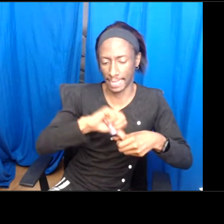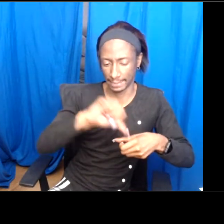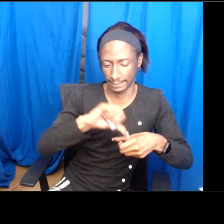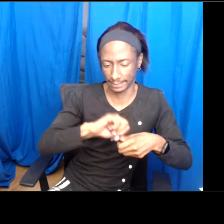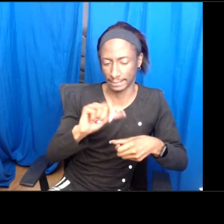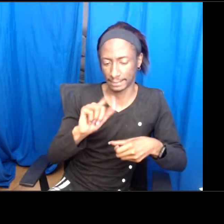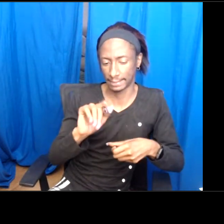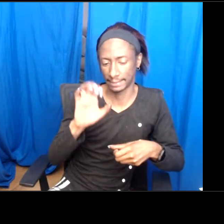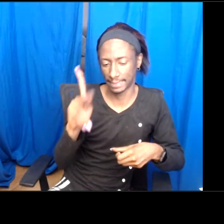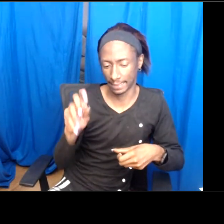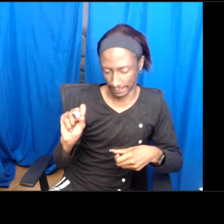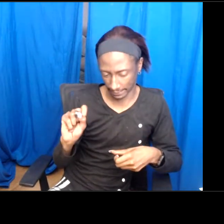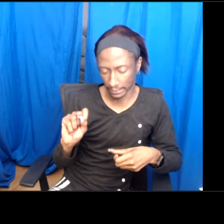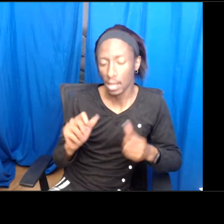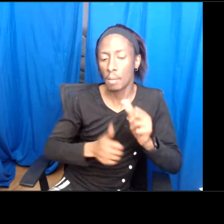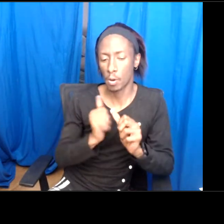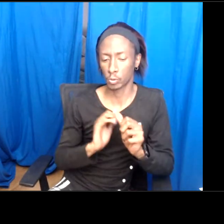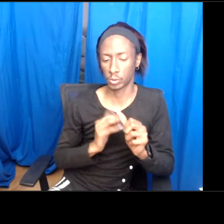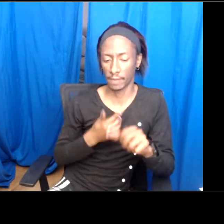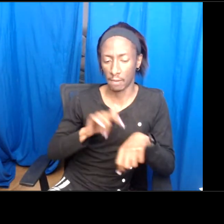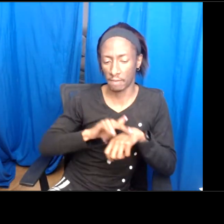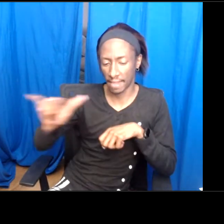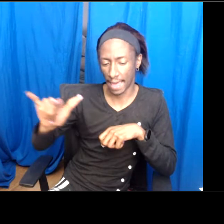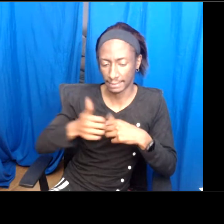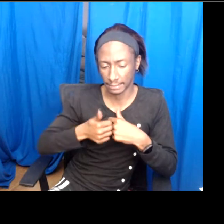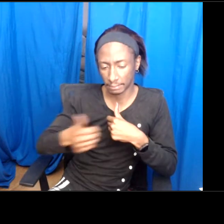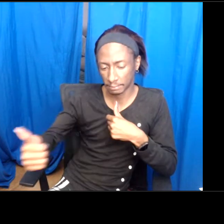Most of our flights are about five to six hours.